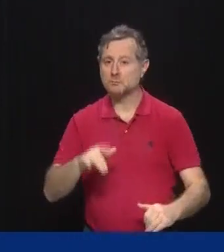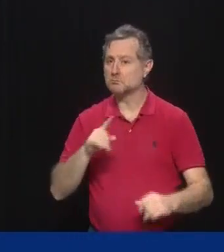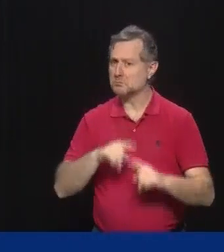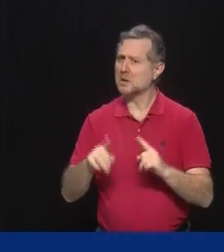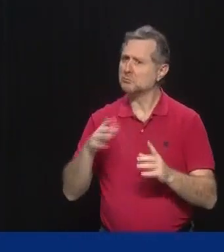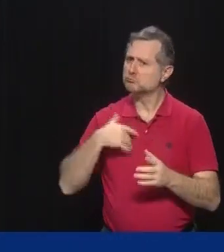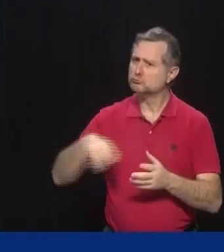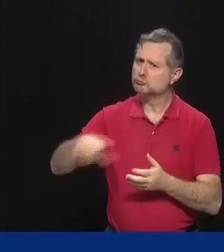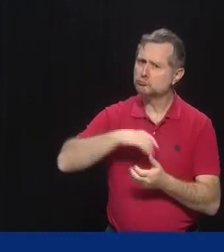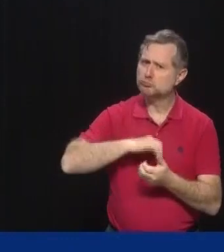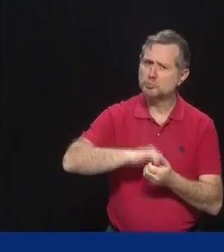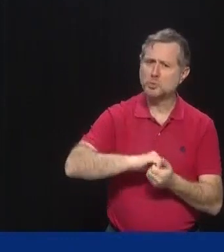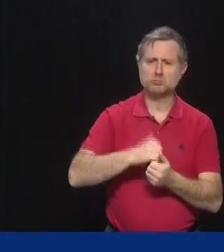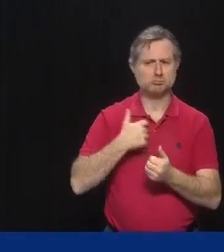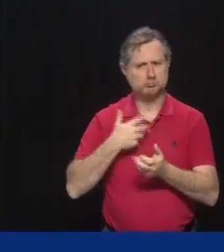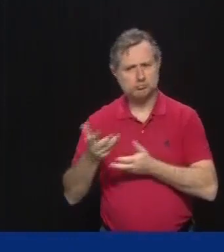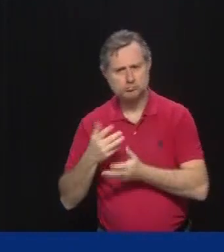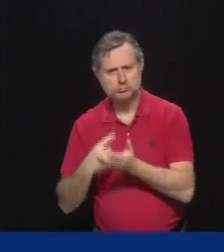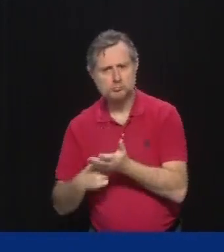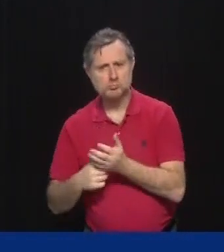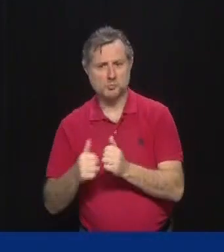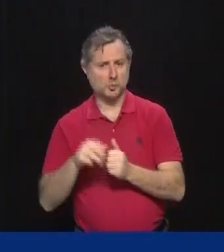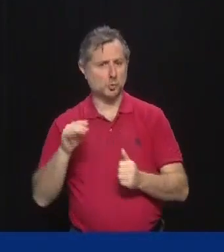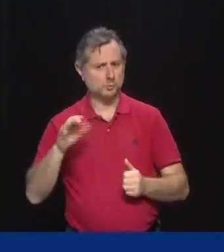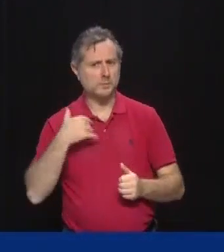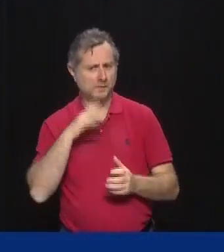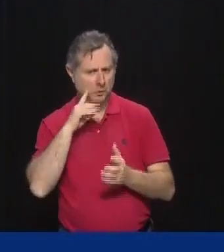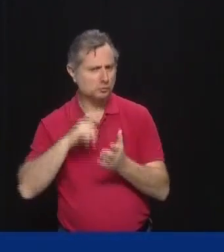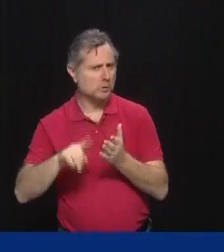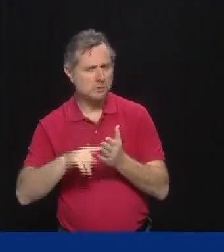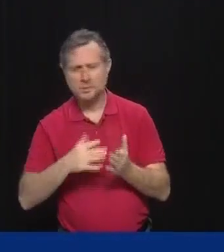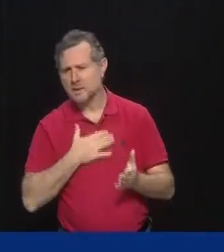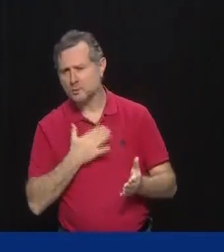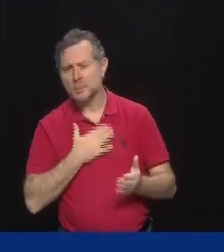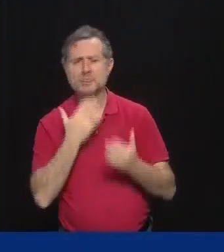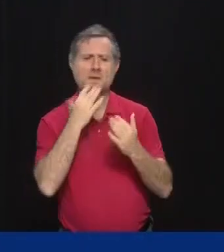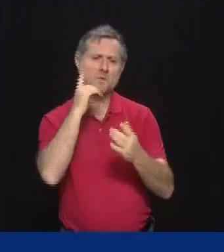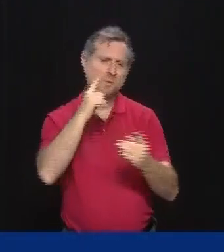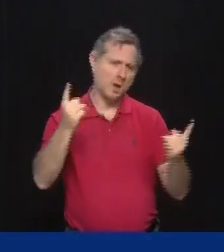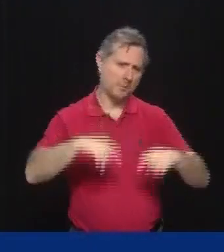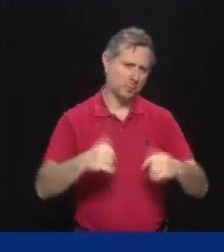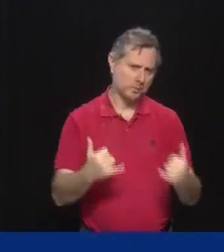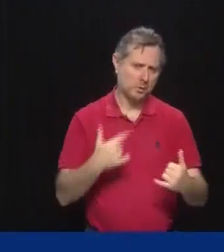PREPARATION FOR STORMS, THANK GOD IT WASN'T AS BAD AS WE